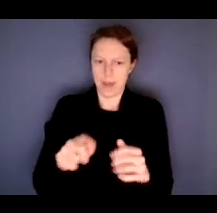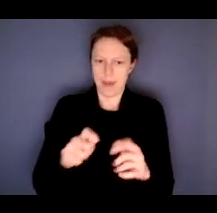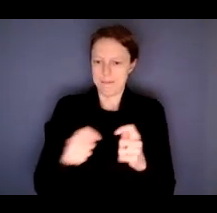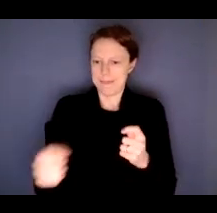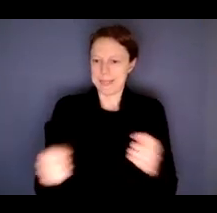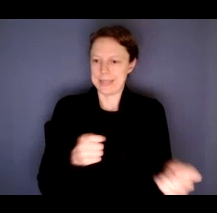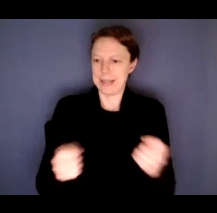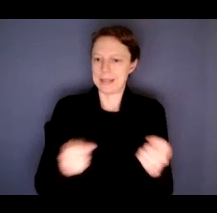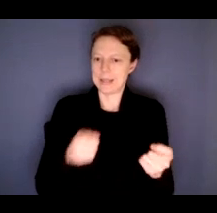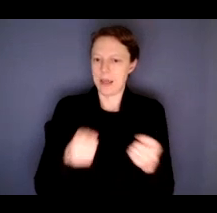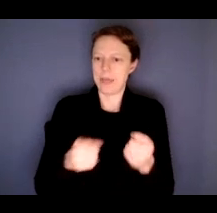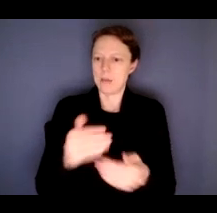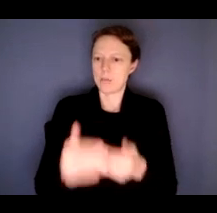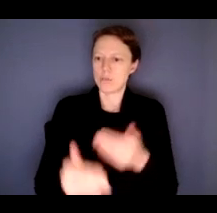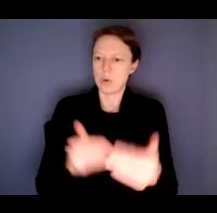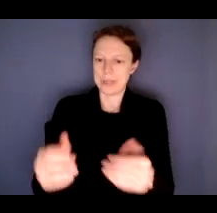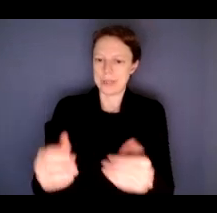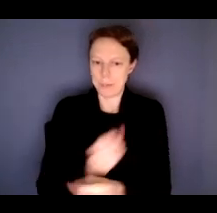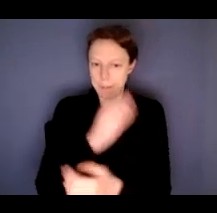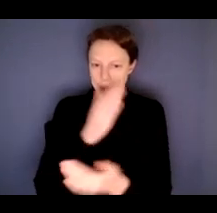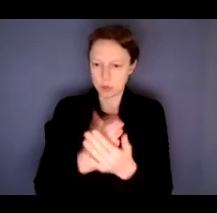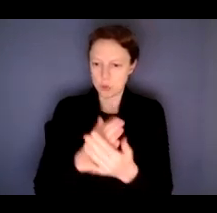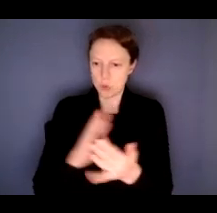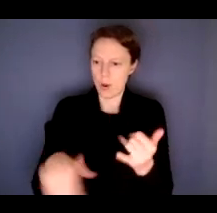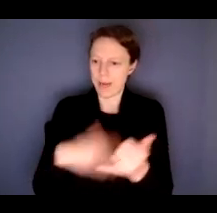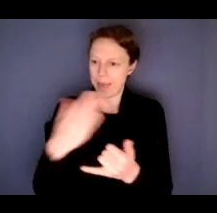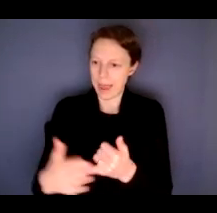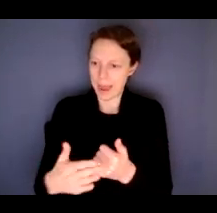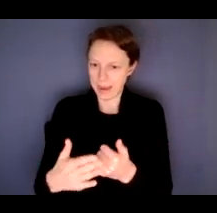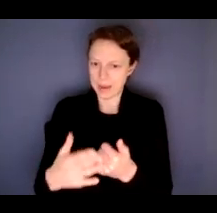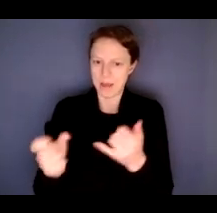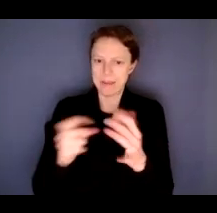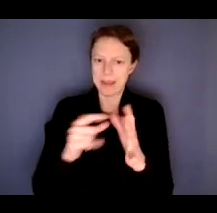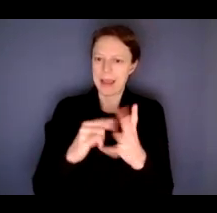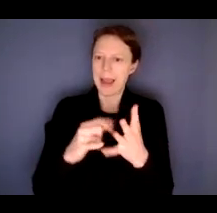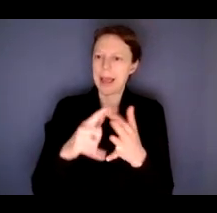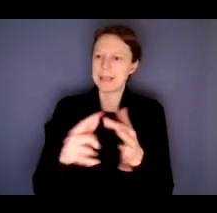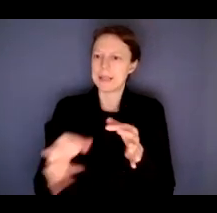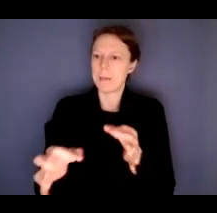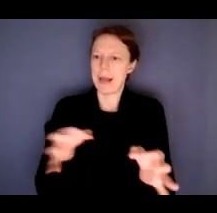and make sure at the end that there is a case plan that is put in place for that family.